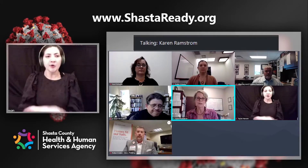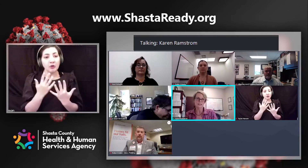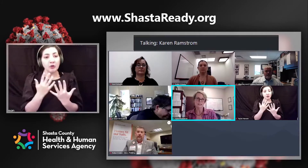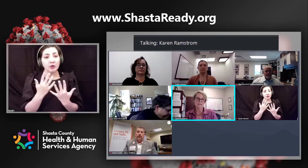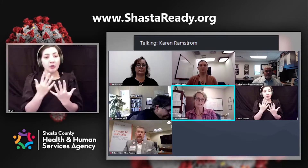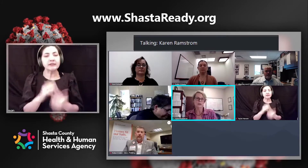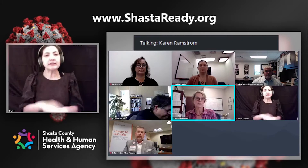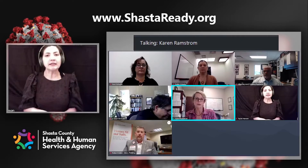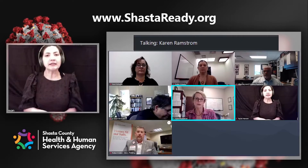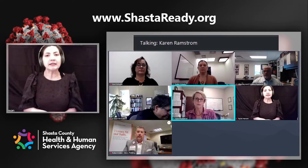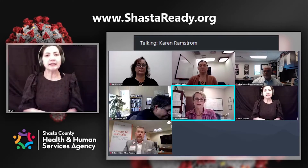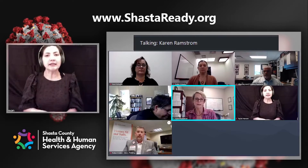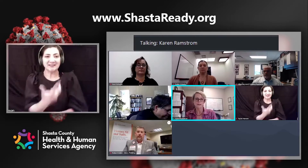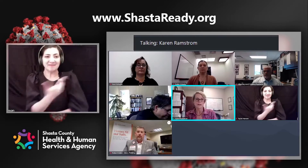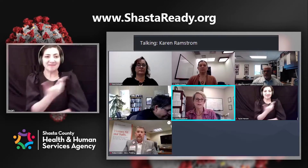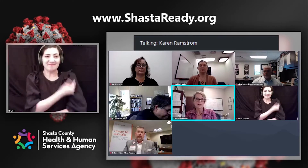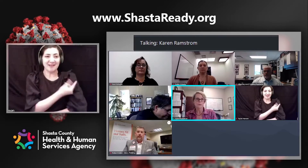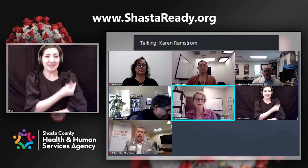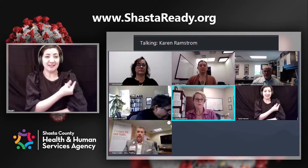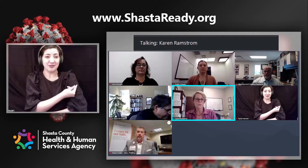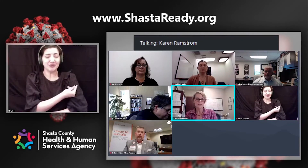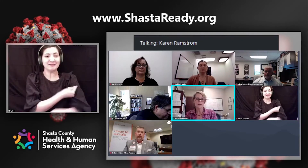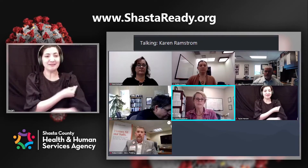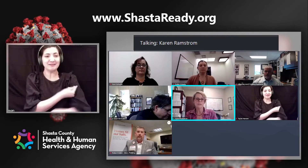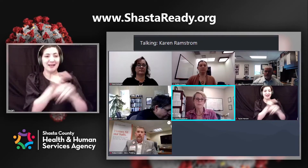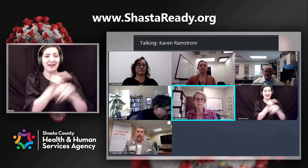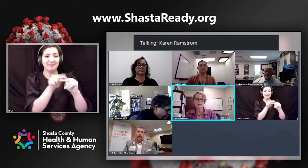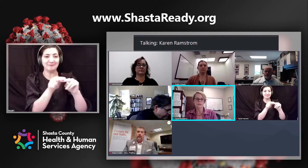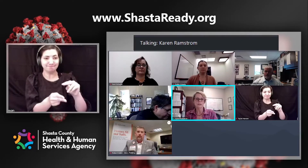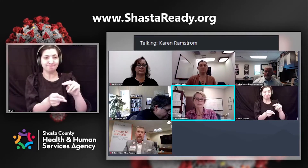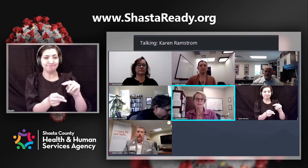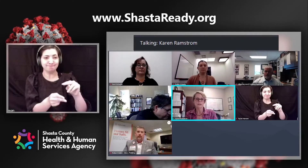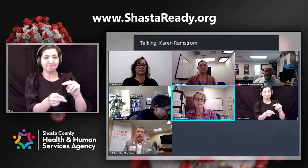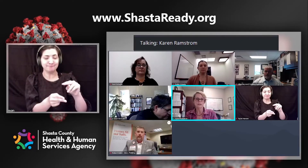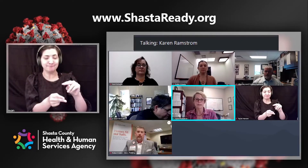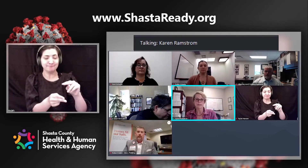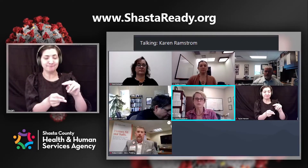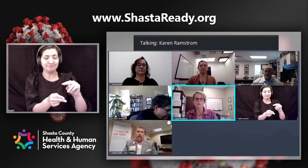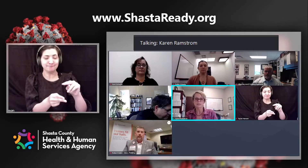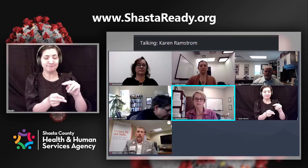vaccination rates statewide. We're at 30% of our population 16 and older receiving at